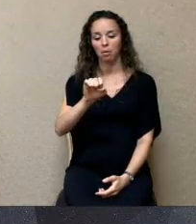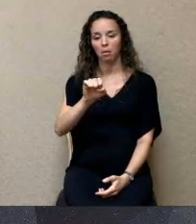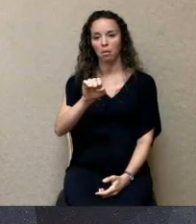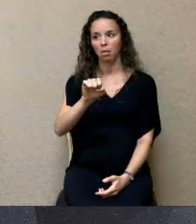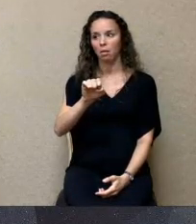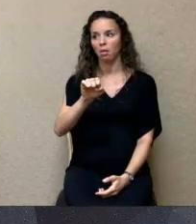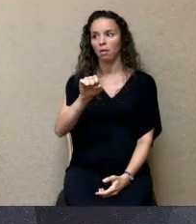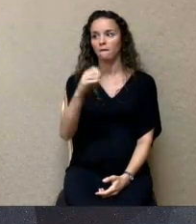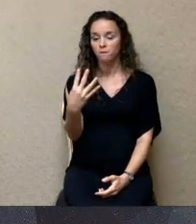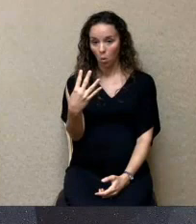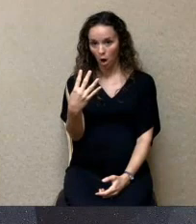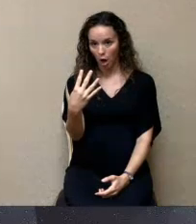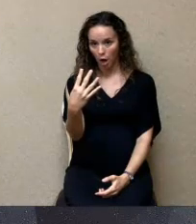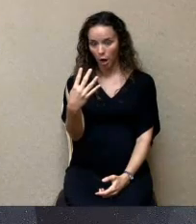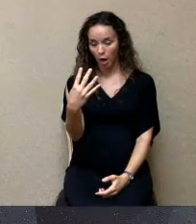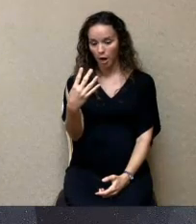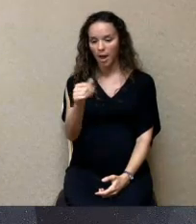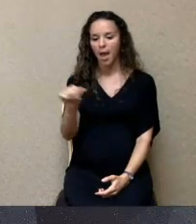There's a 4 in there, though.